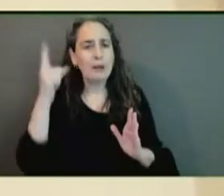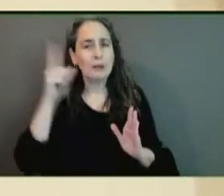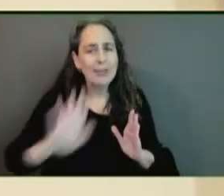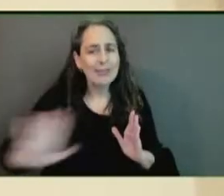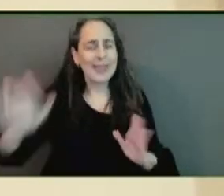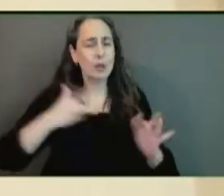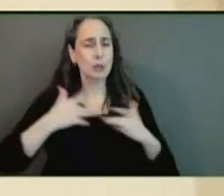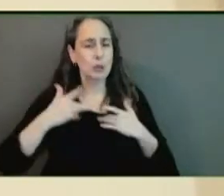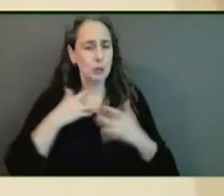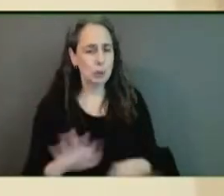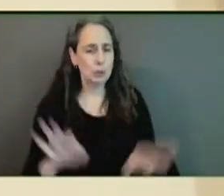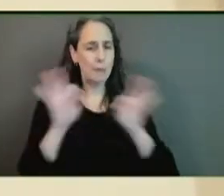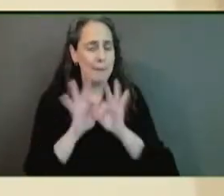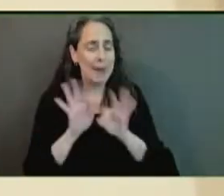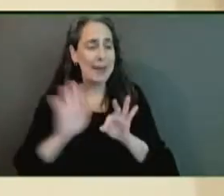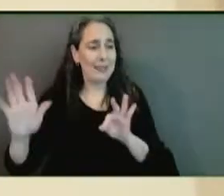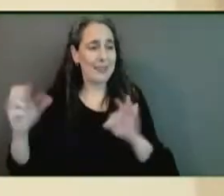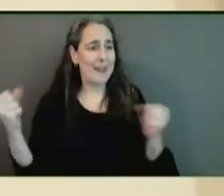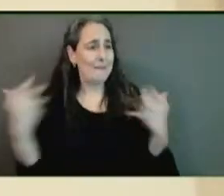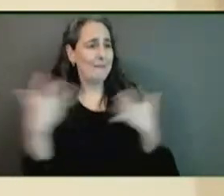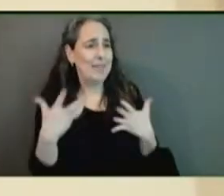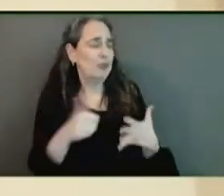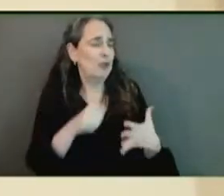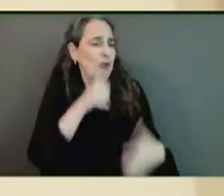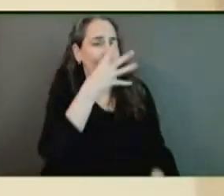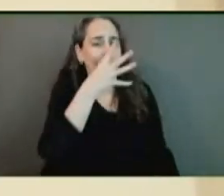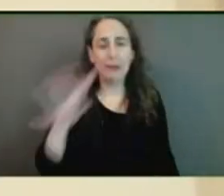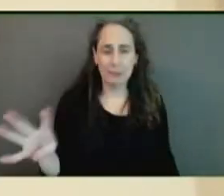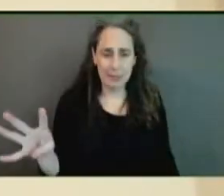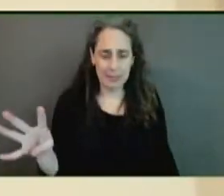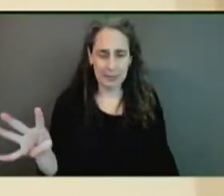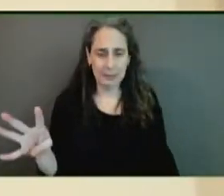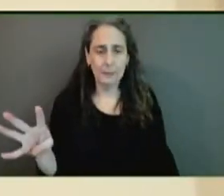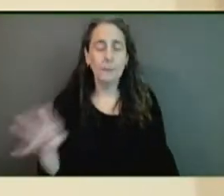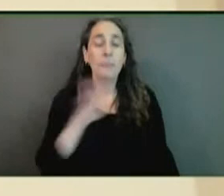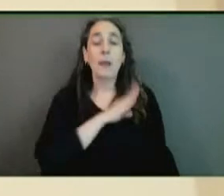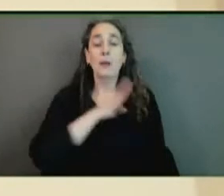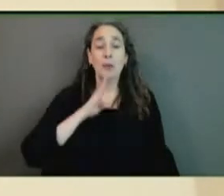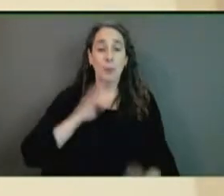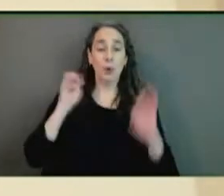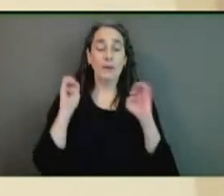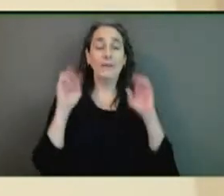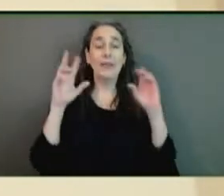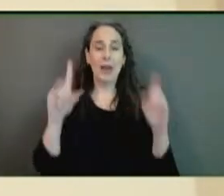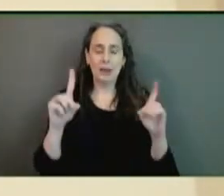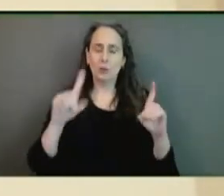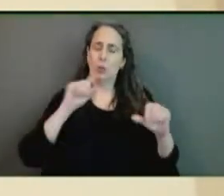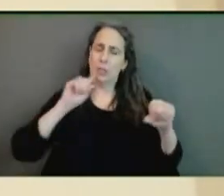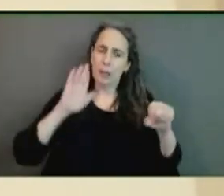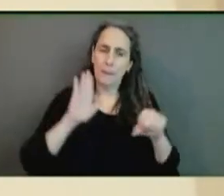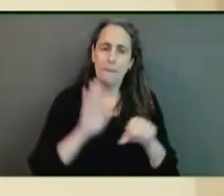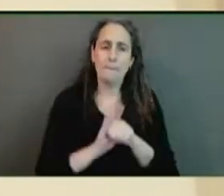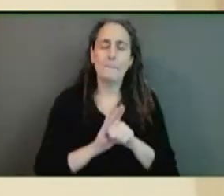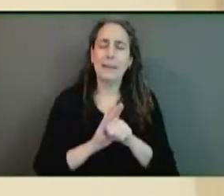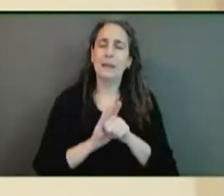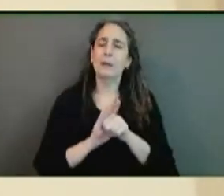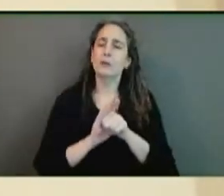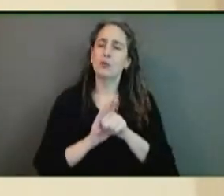heard to know and understand that their concerns matter that their fears are not dismissed.